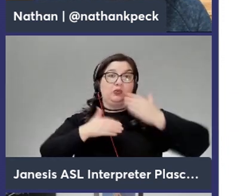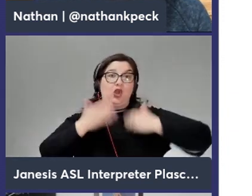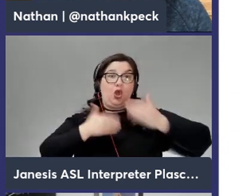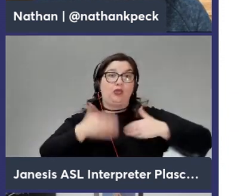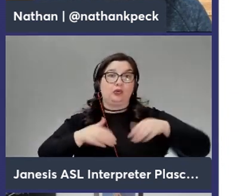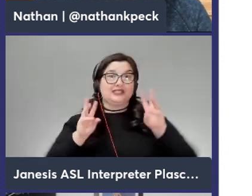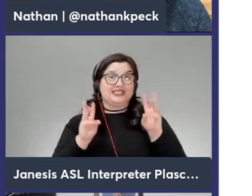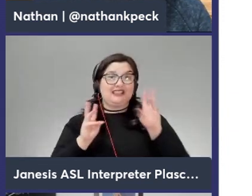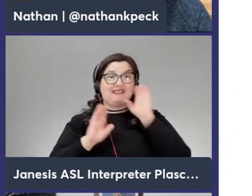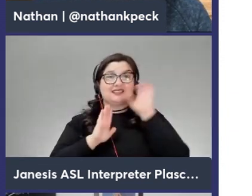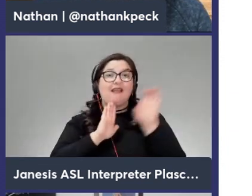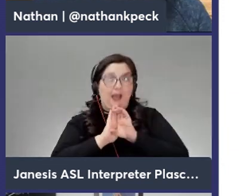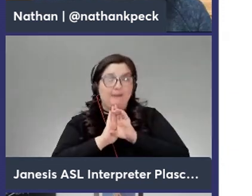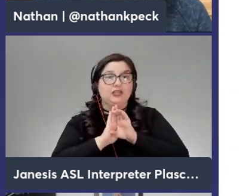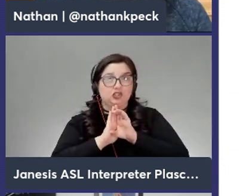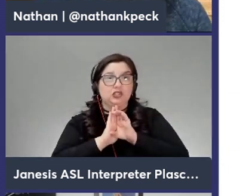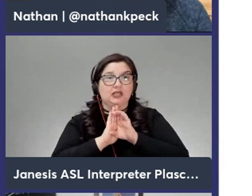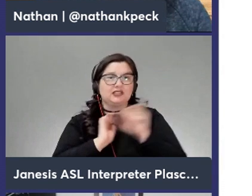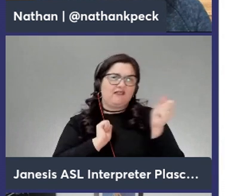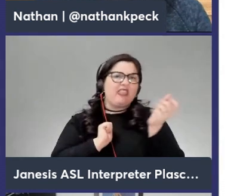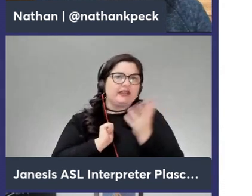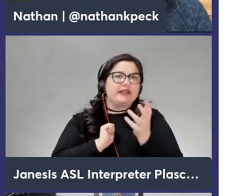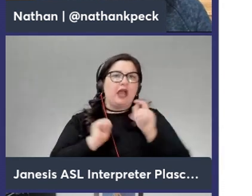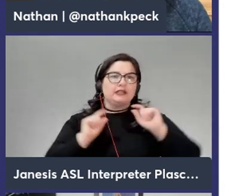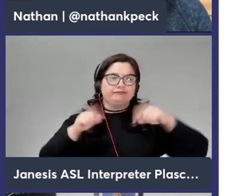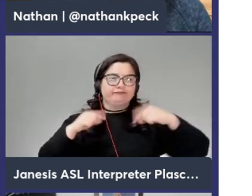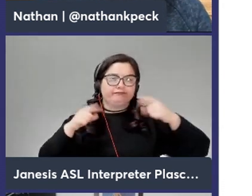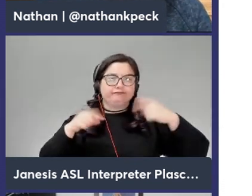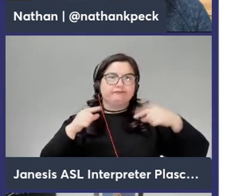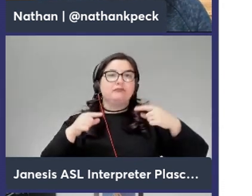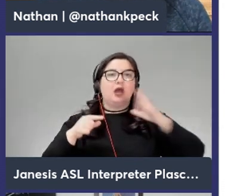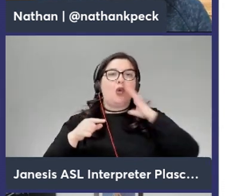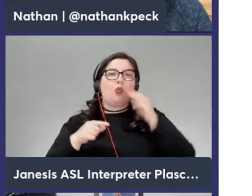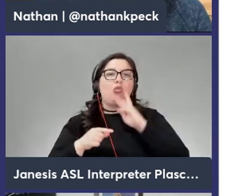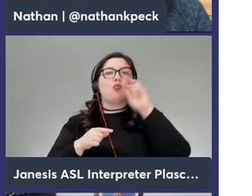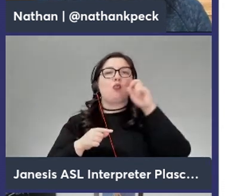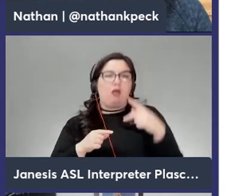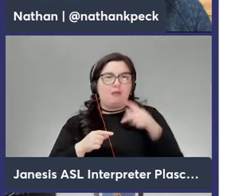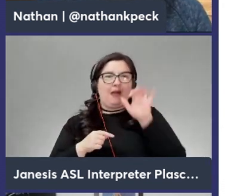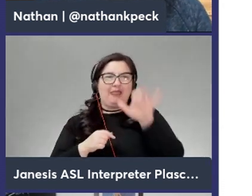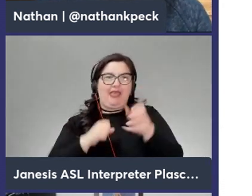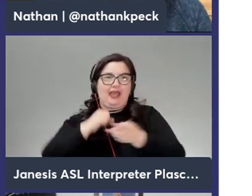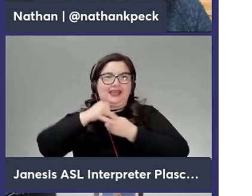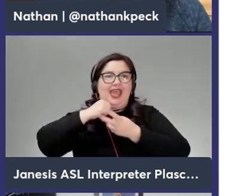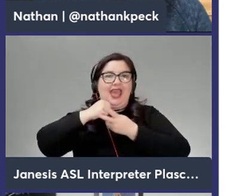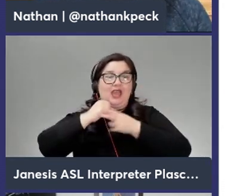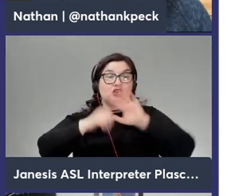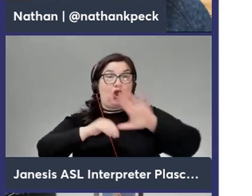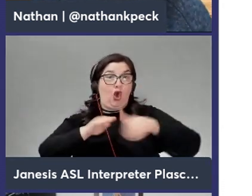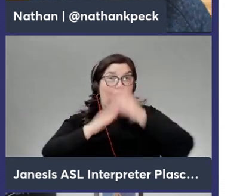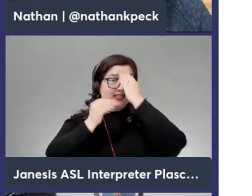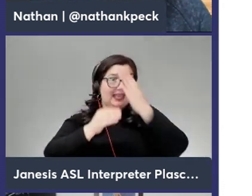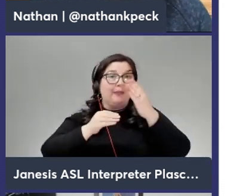of our dice, we're gonna have warmed up that cache, right? So all of those images are now loaded into cache